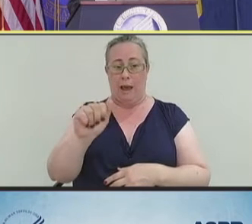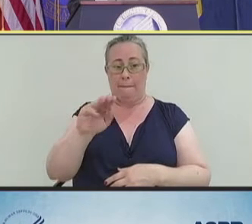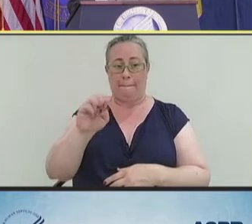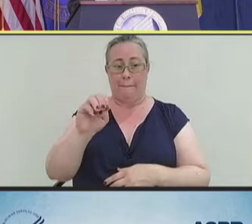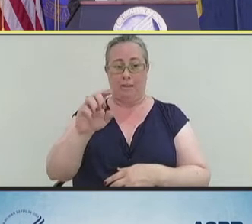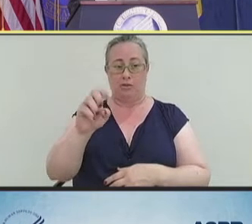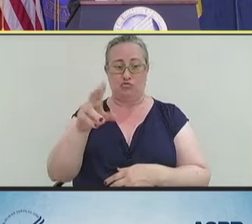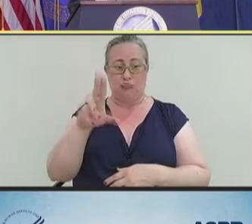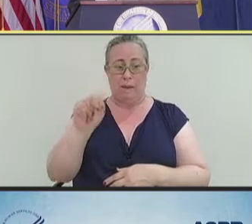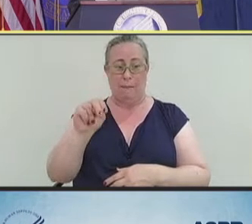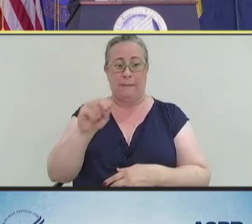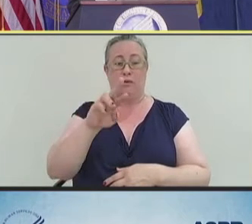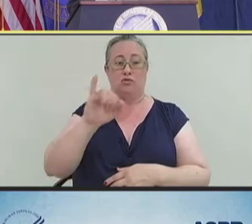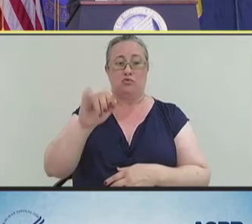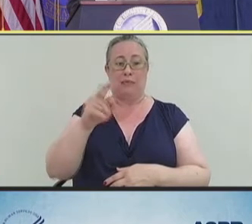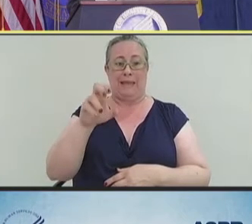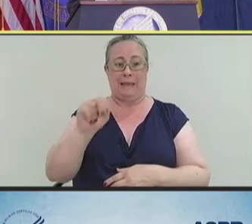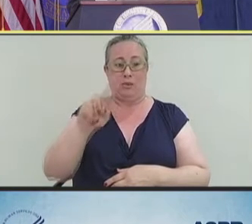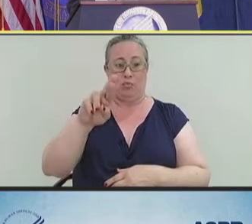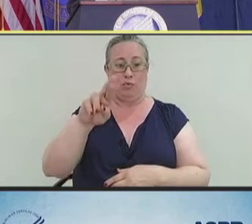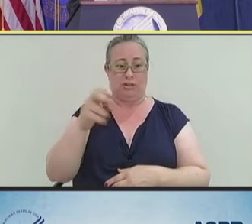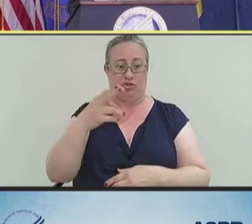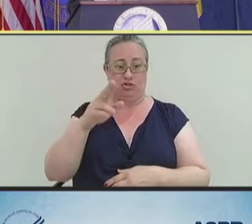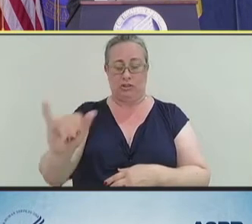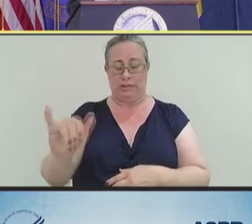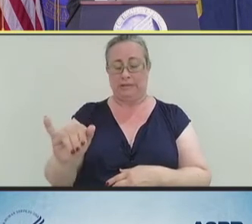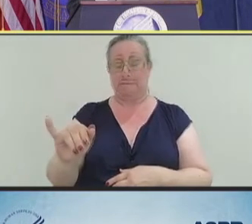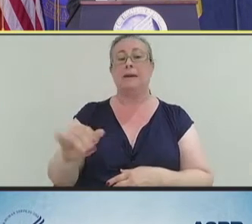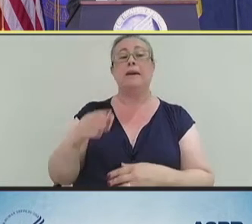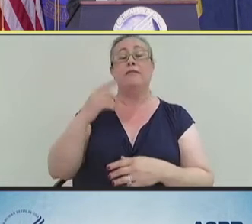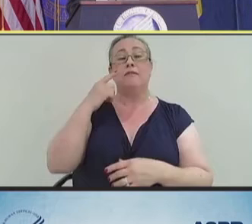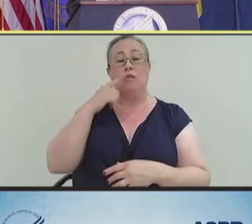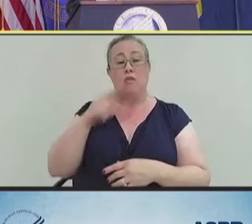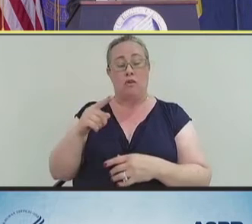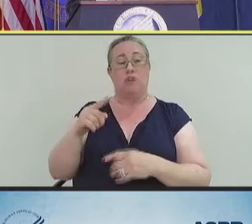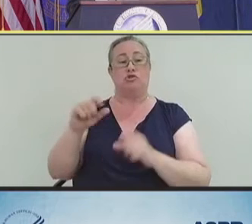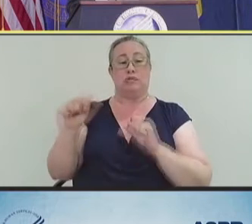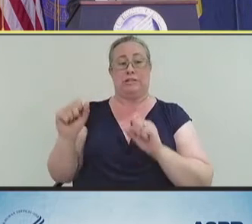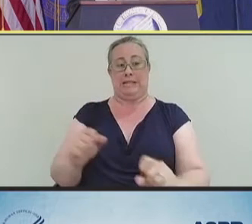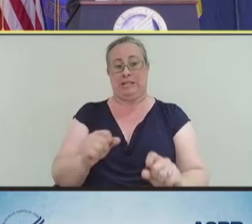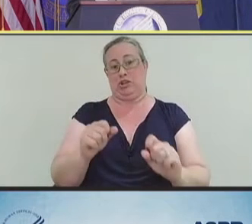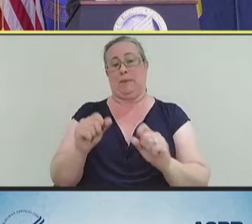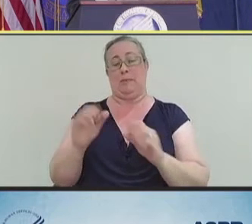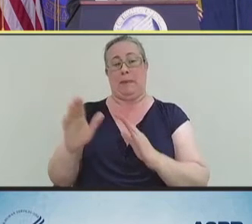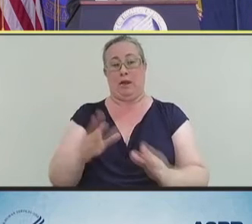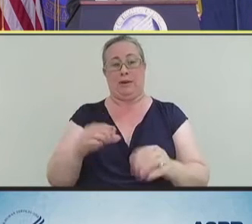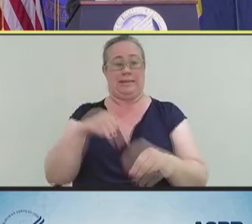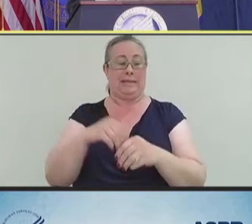chief in the Administration for Strategic Preparedness and Response at HHS. Dr. Lorna